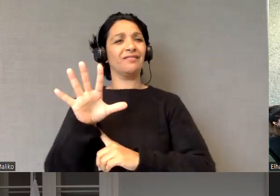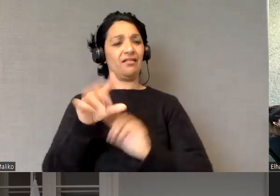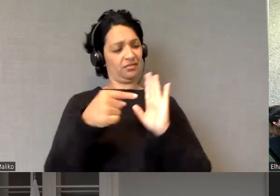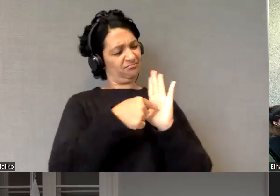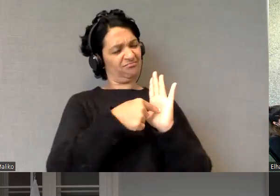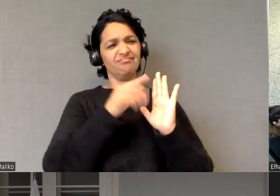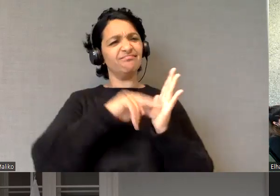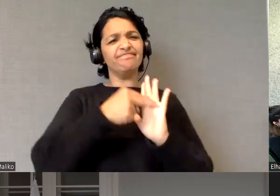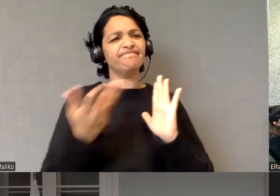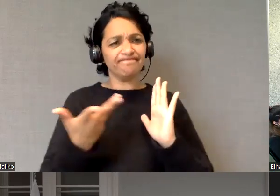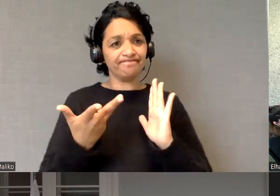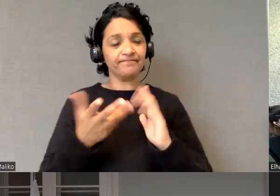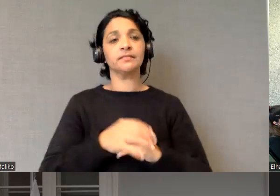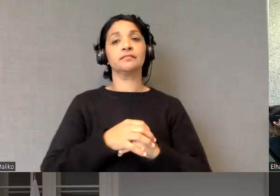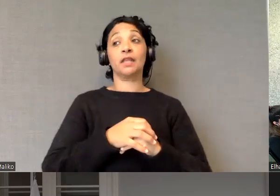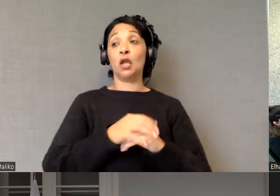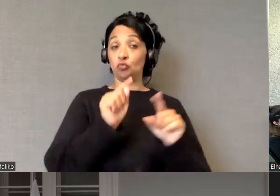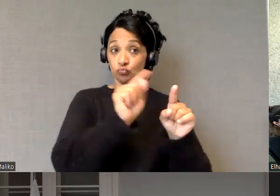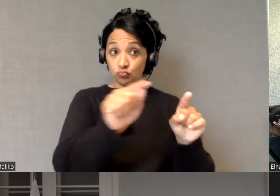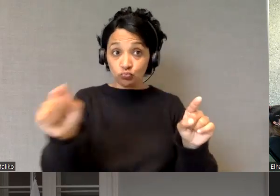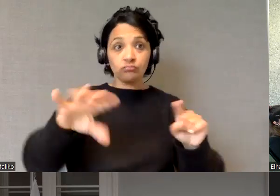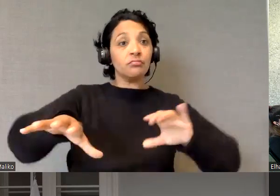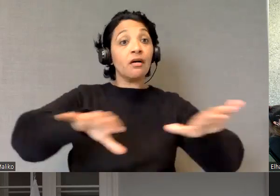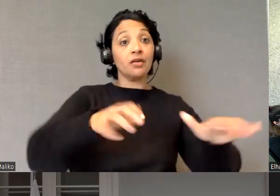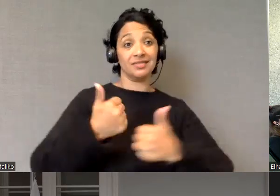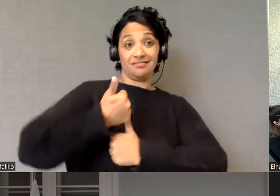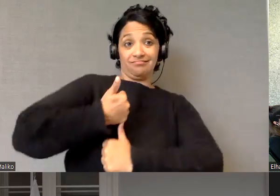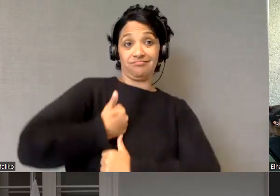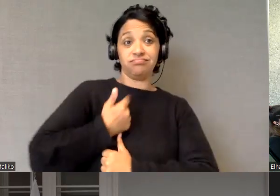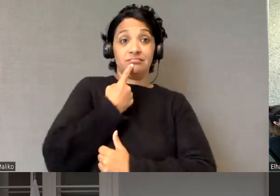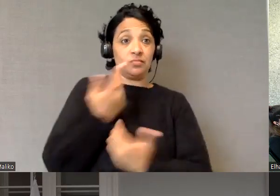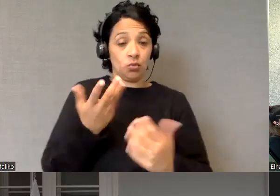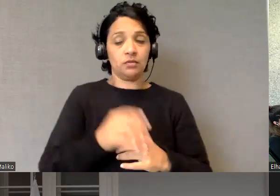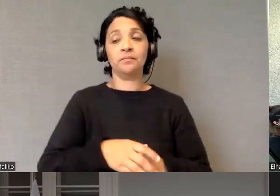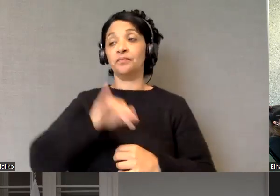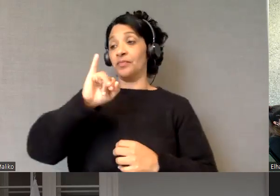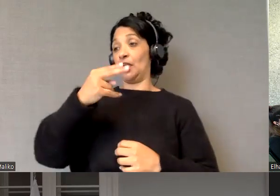the board, the militaries felt correctly that IHL, the general protection of civilians under